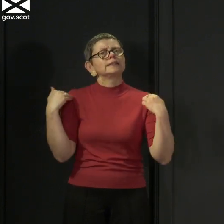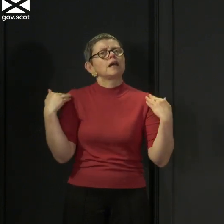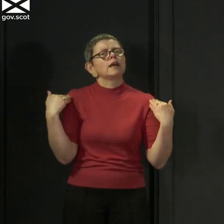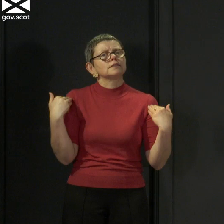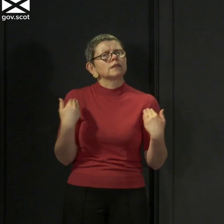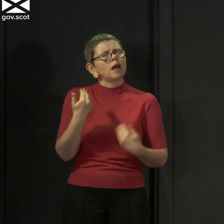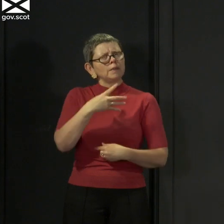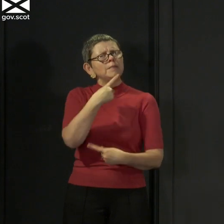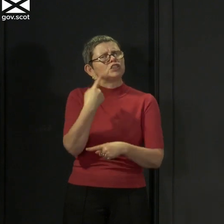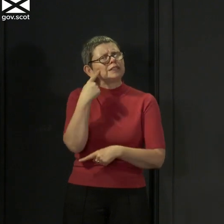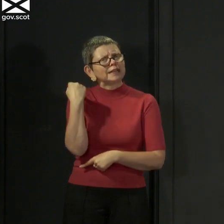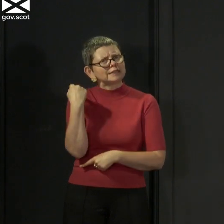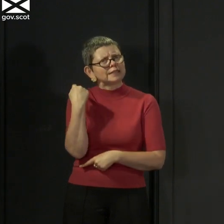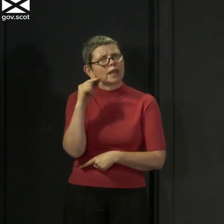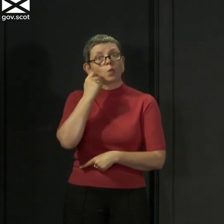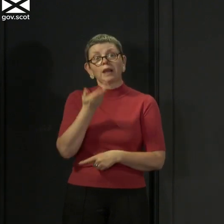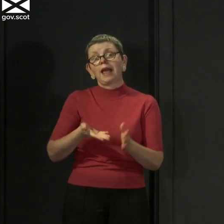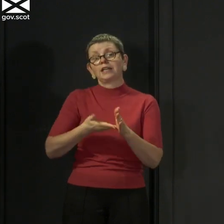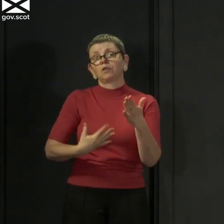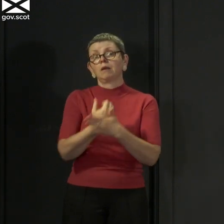a further update on that over the weekend.